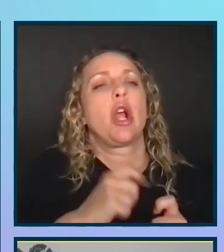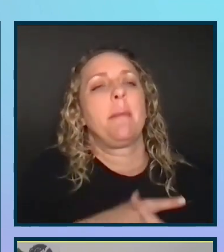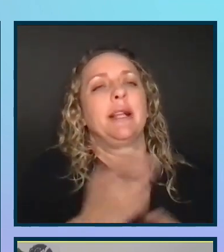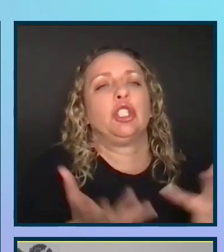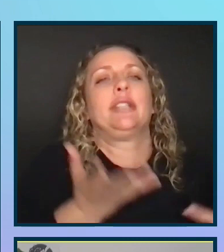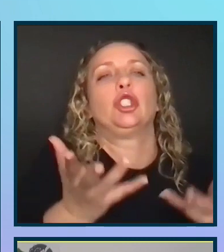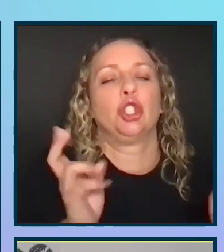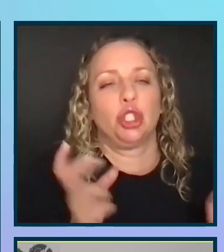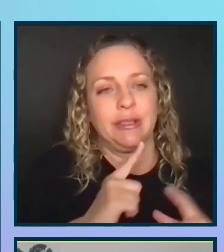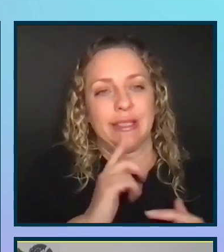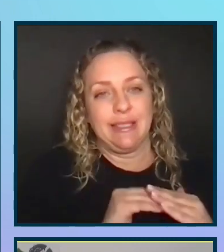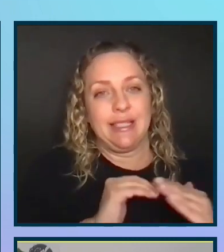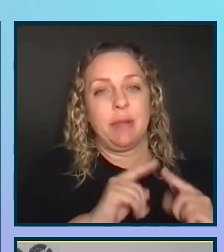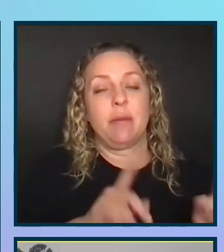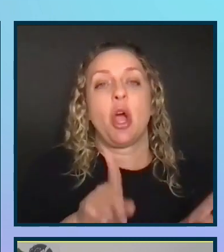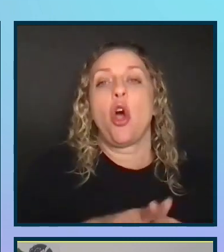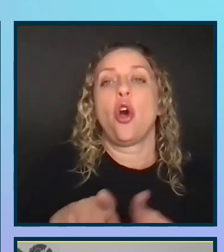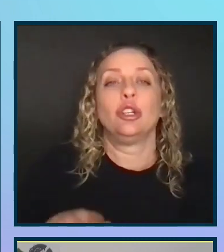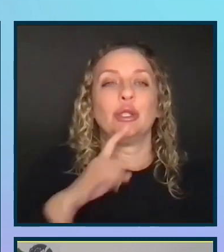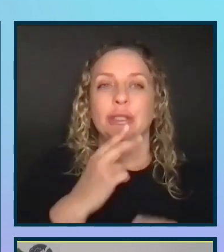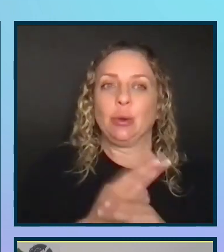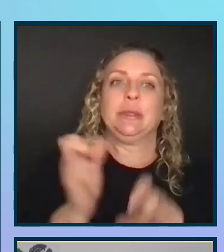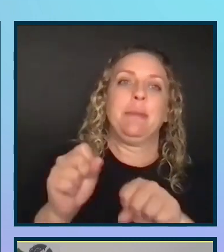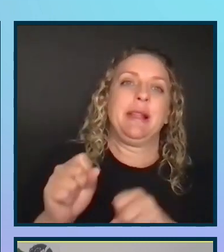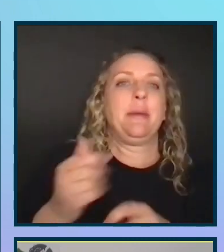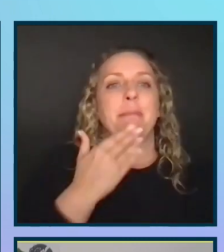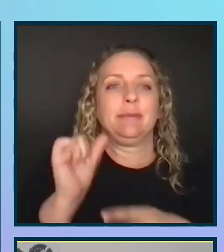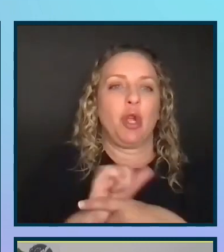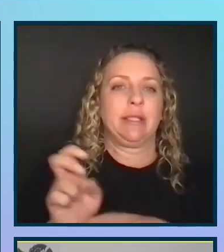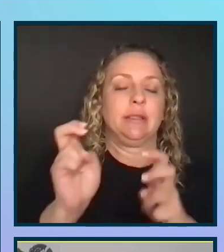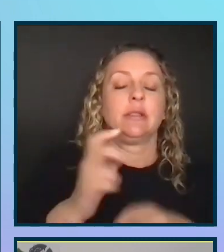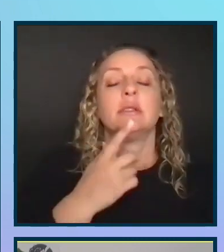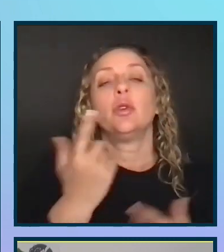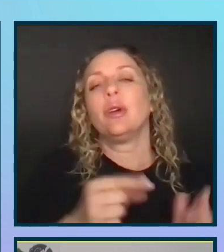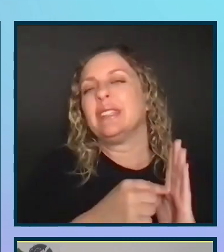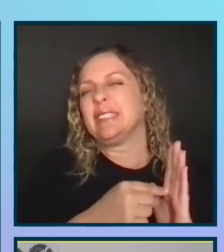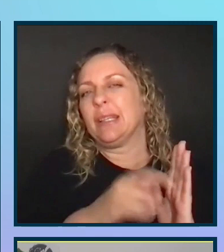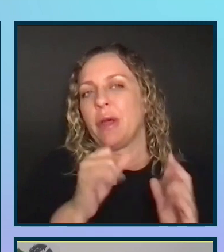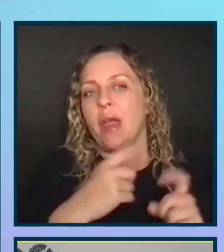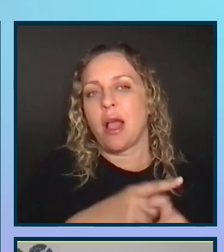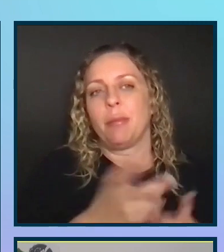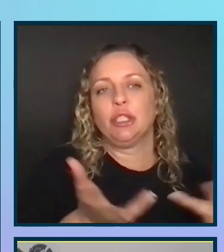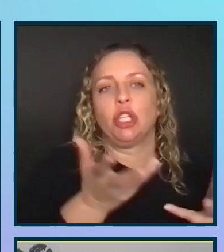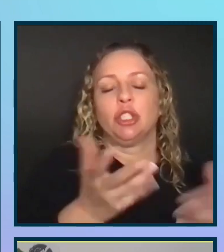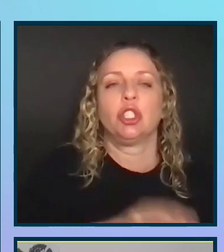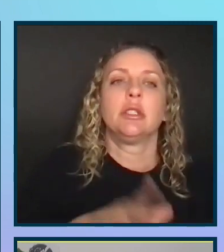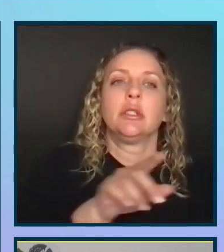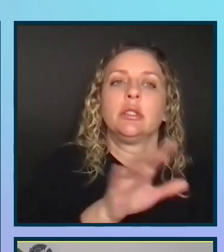is an accessibility but it's also a usability best practice. So an example of a complex gesture could be a swipe right